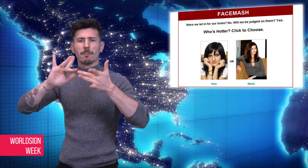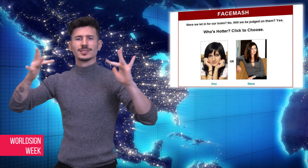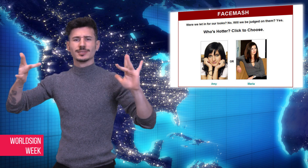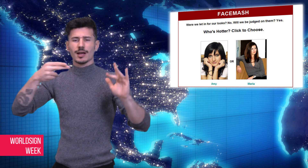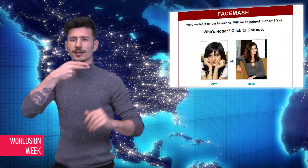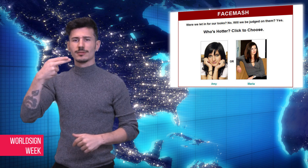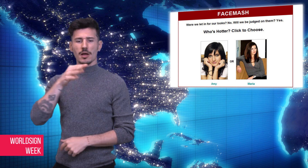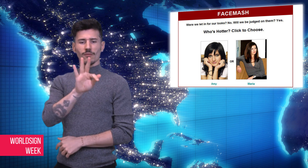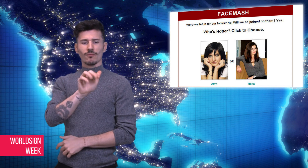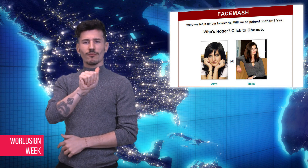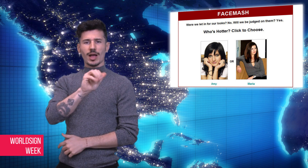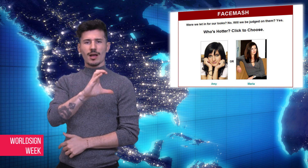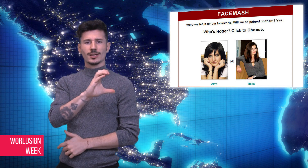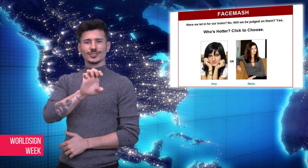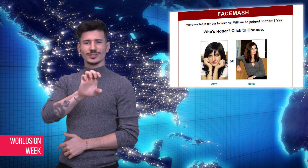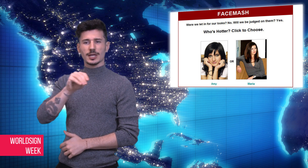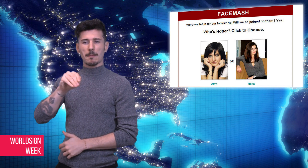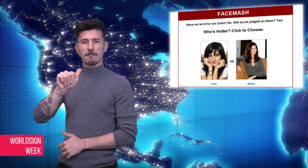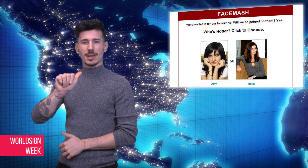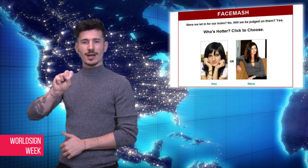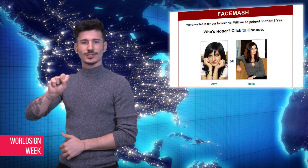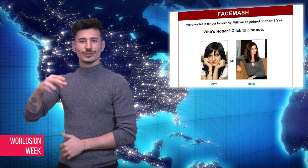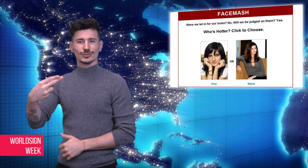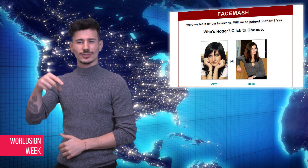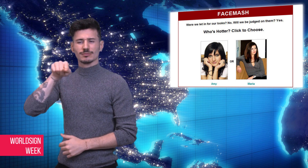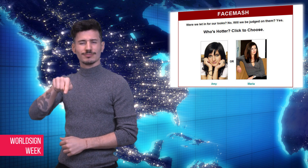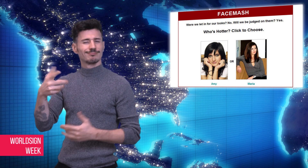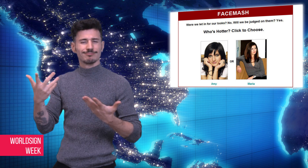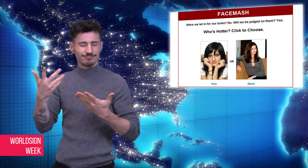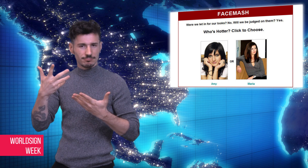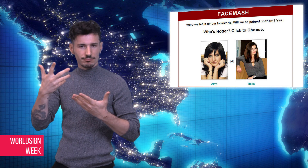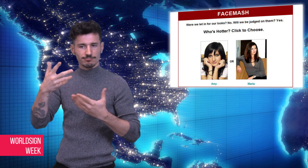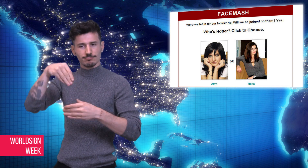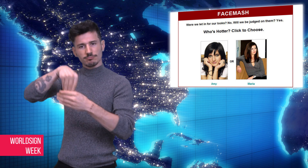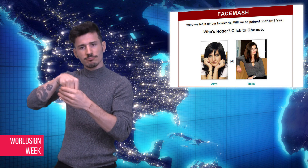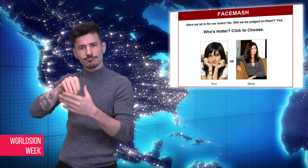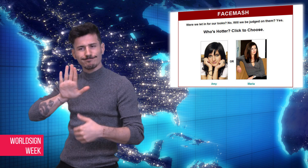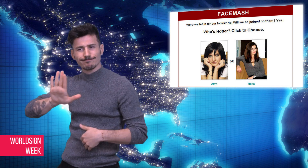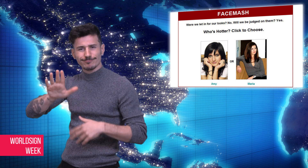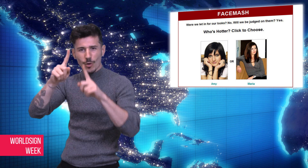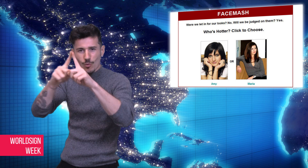That website allows university students and